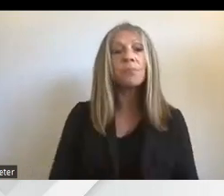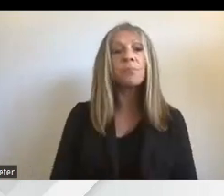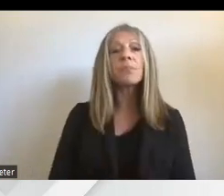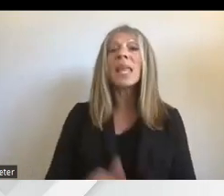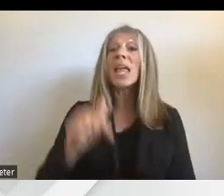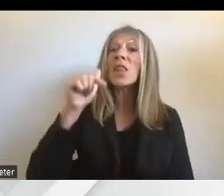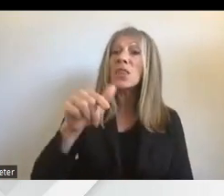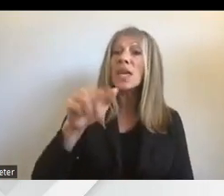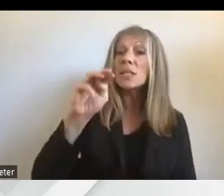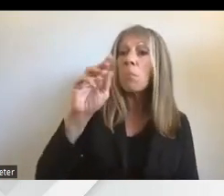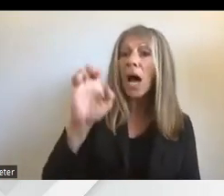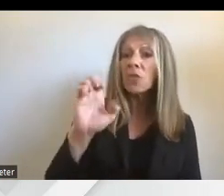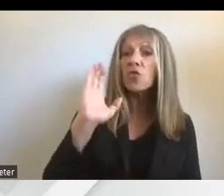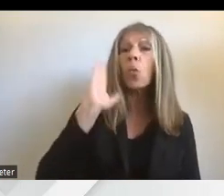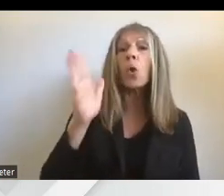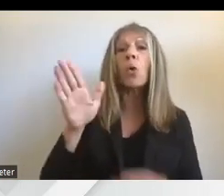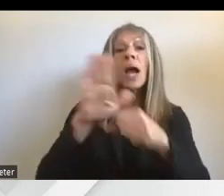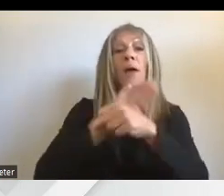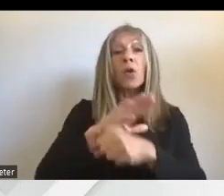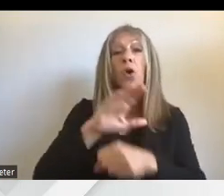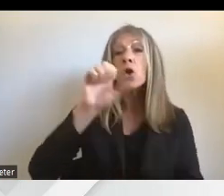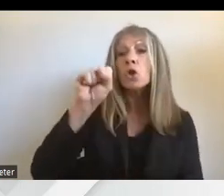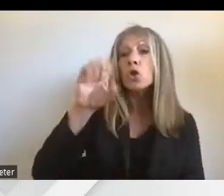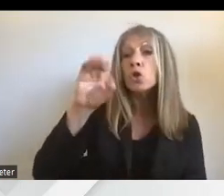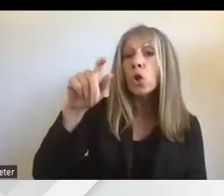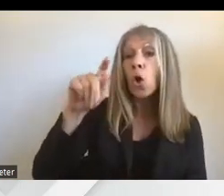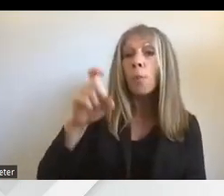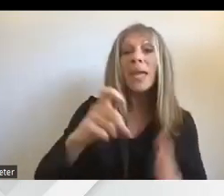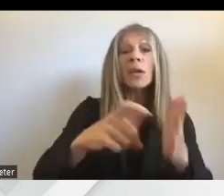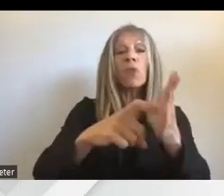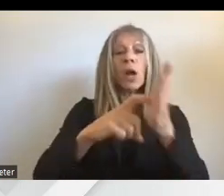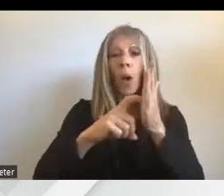In this module, we'll cover the scoping requirements in chapter 2.